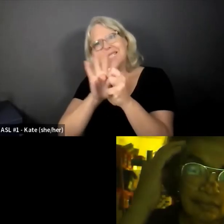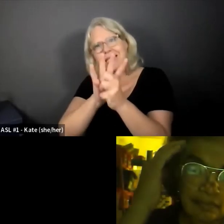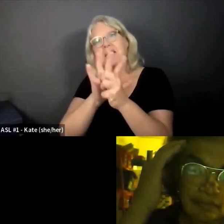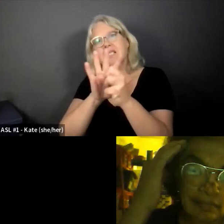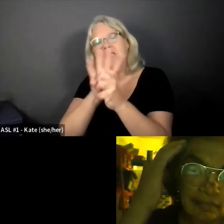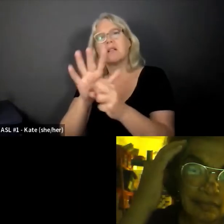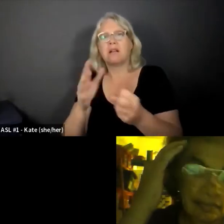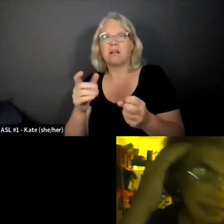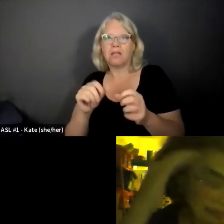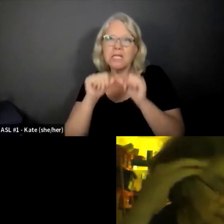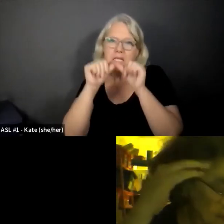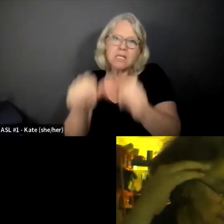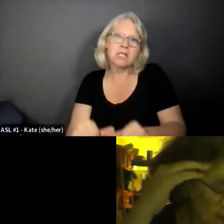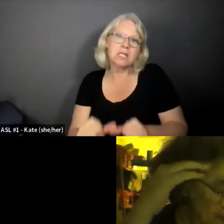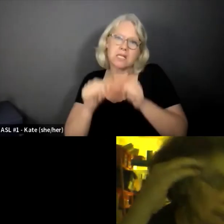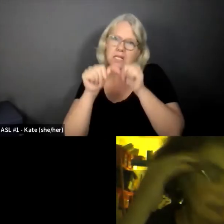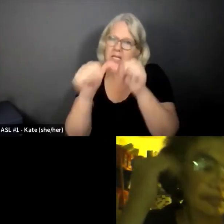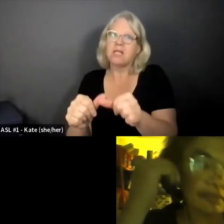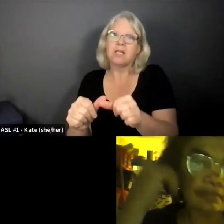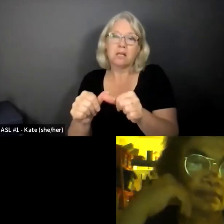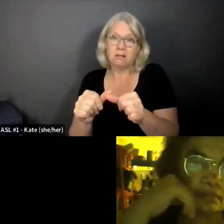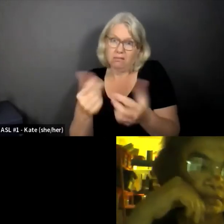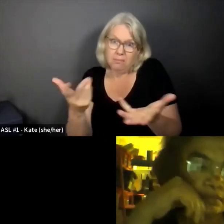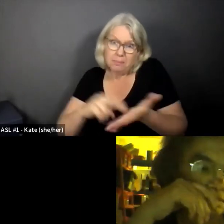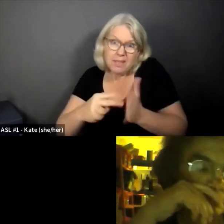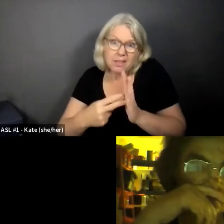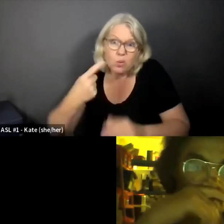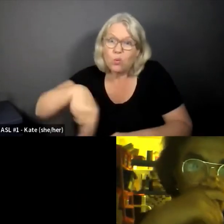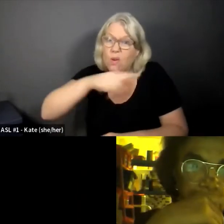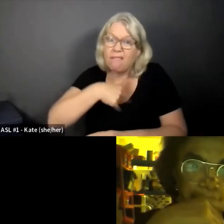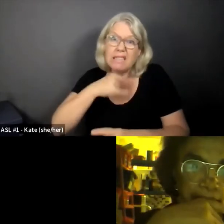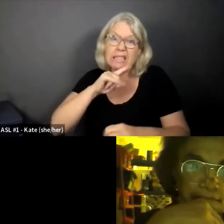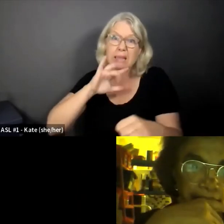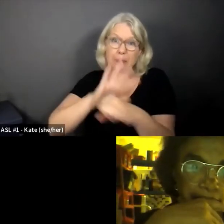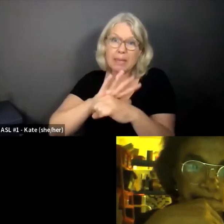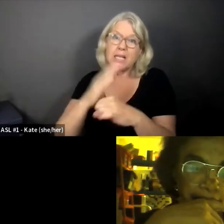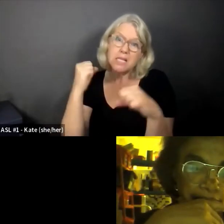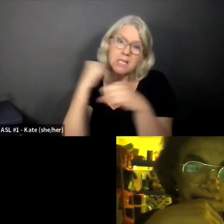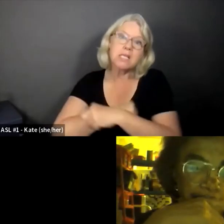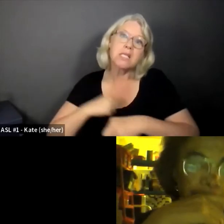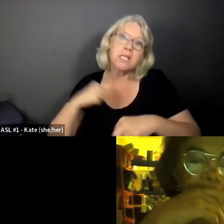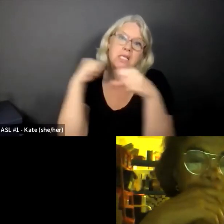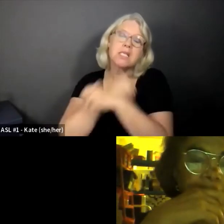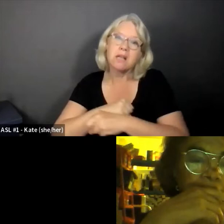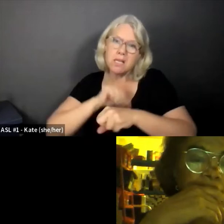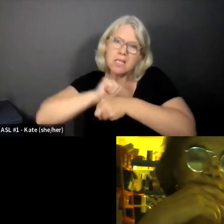WE HAVE TO COMMIT TO THE TOIL AND LABOUR OF HUMAN RIGHT LITIGATION TO ADVANCE THE VALUES